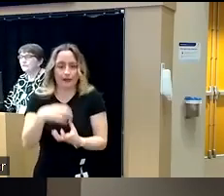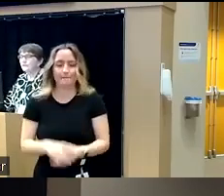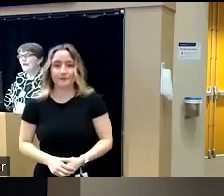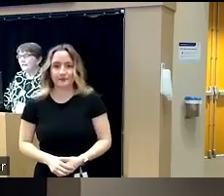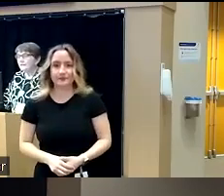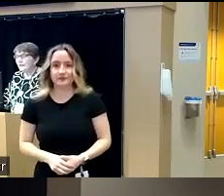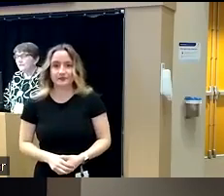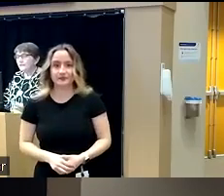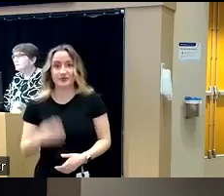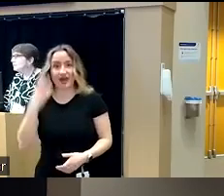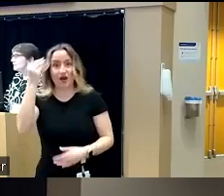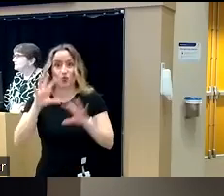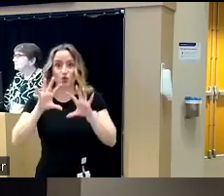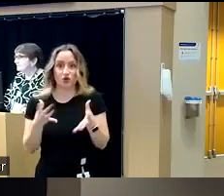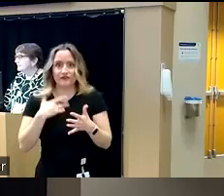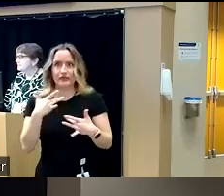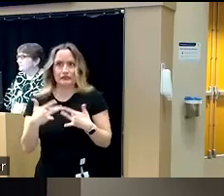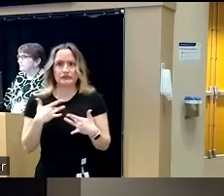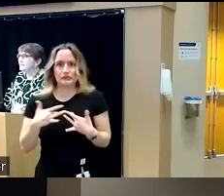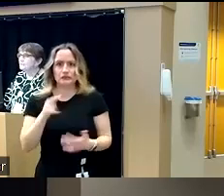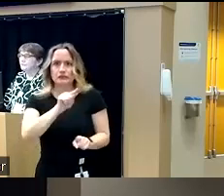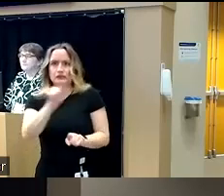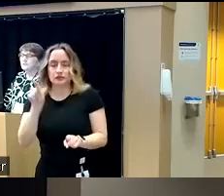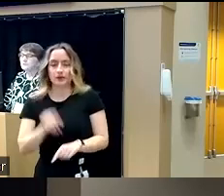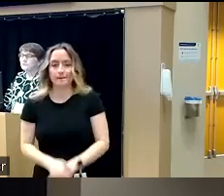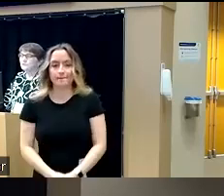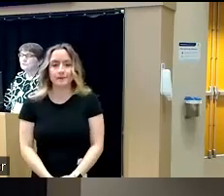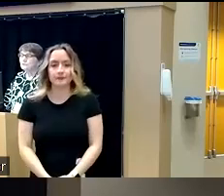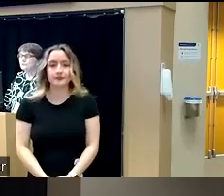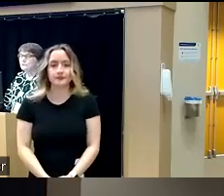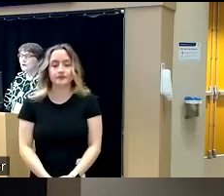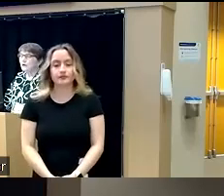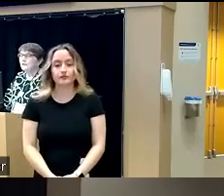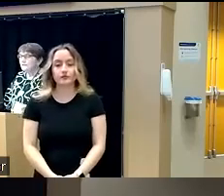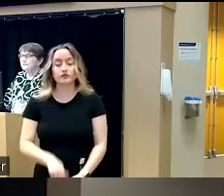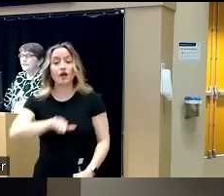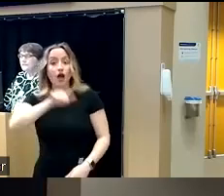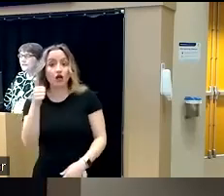out there the other categories where you might see deaths from substance use disorder are the